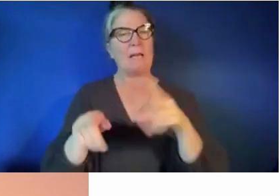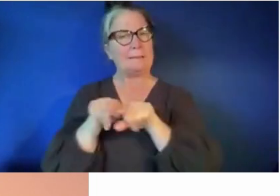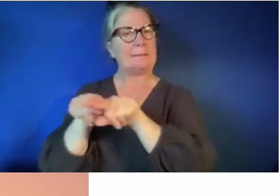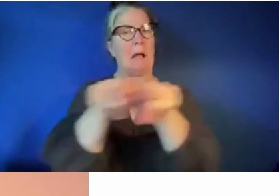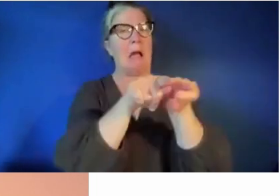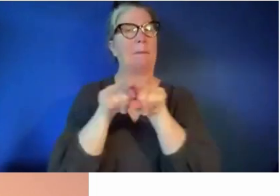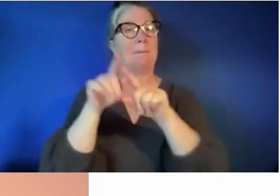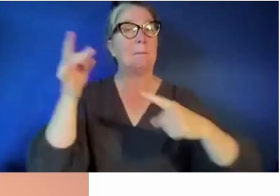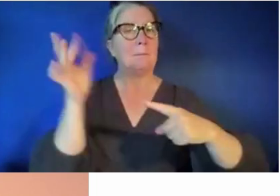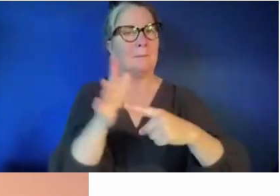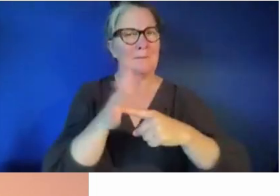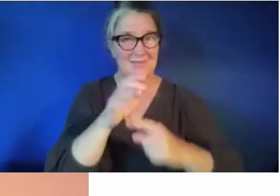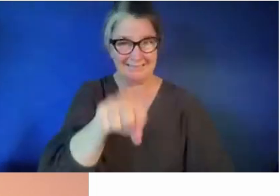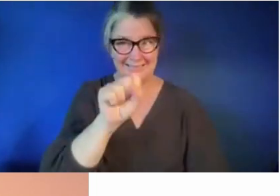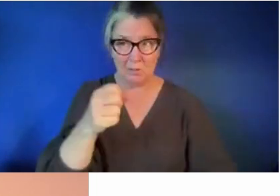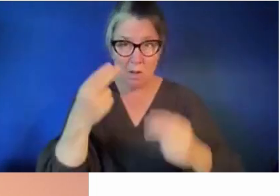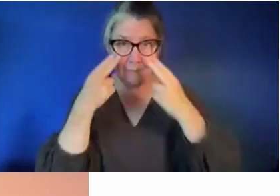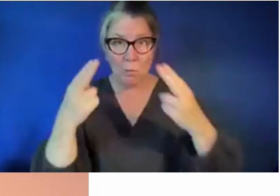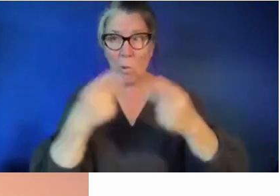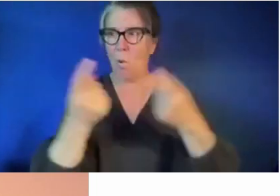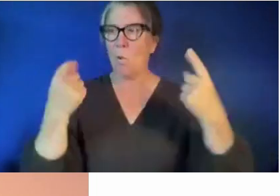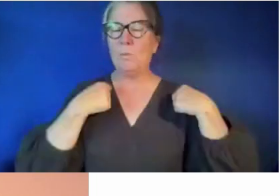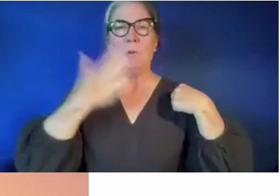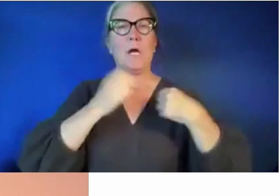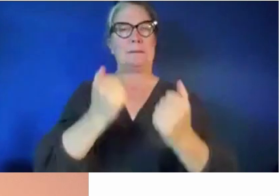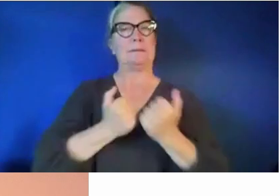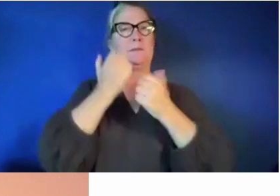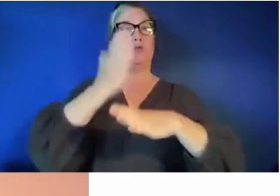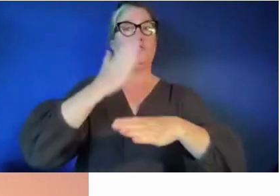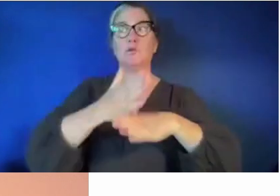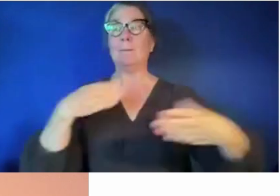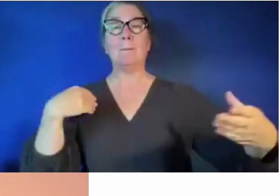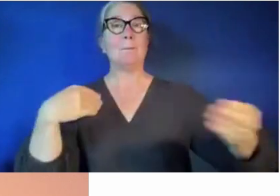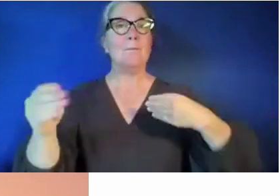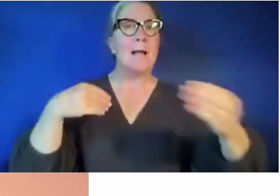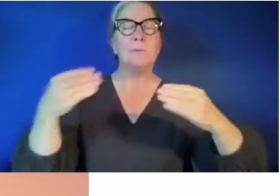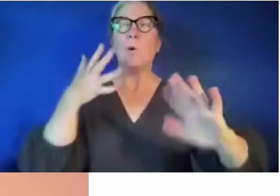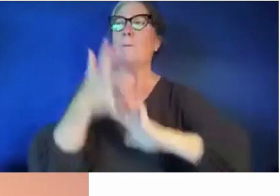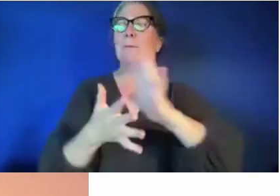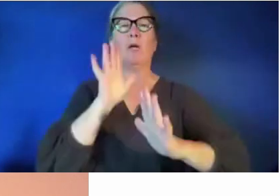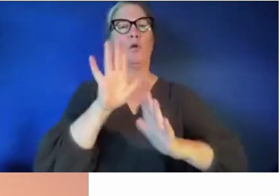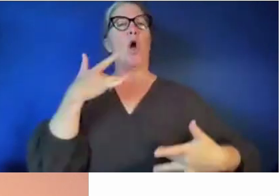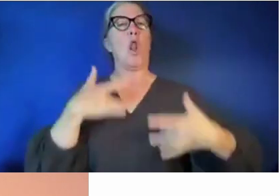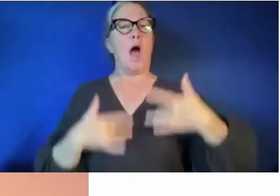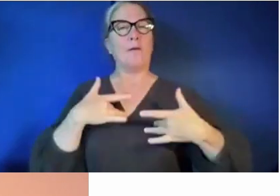Of course, we want flexibility to allow people to make sure that they can live their lives in a way that works best for them